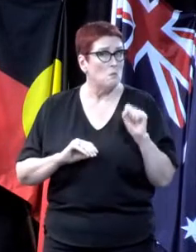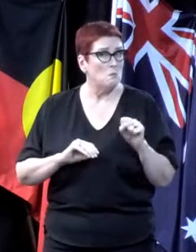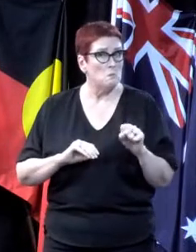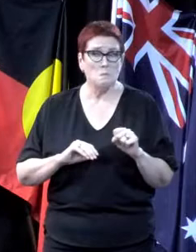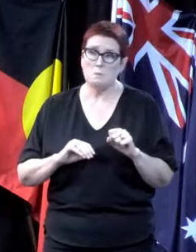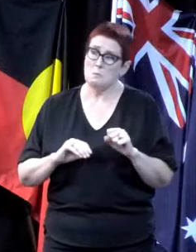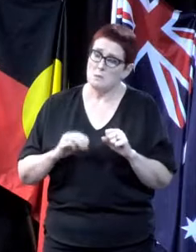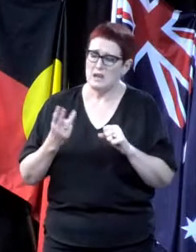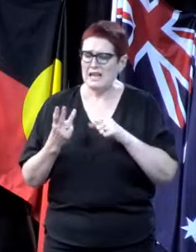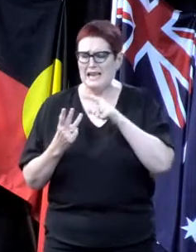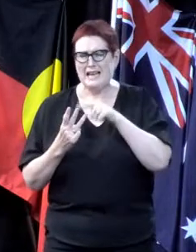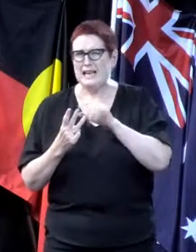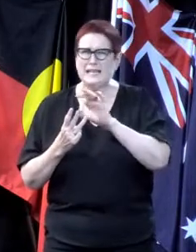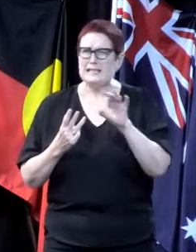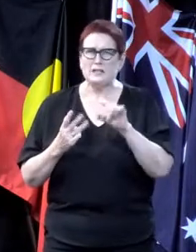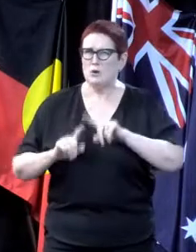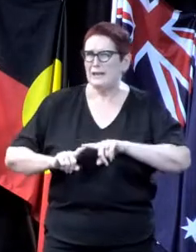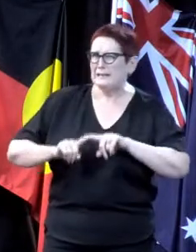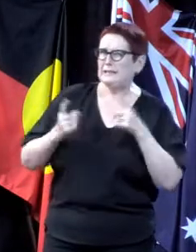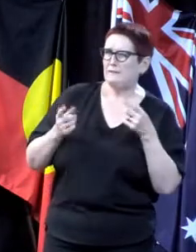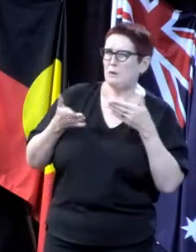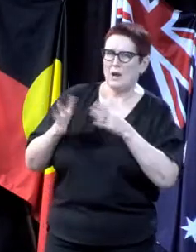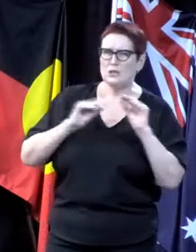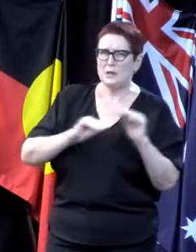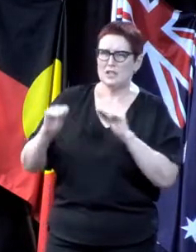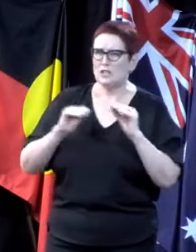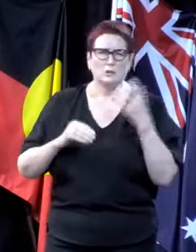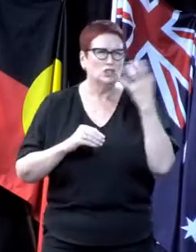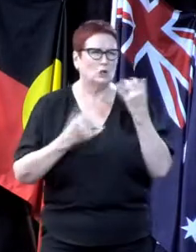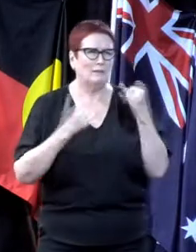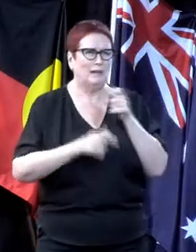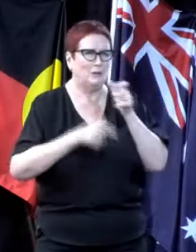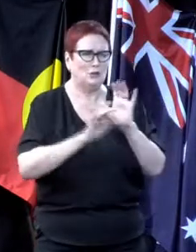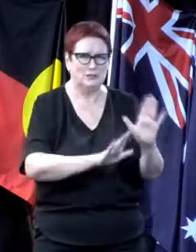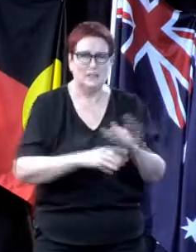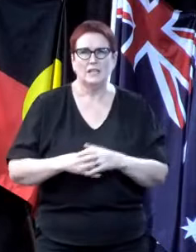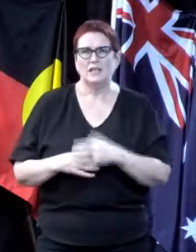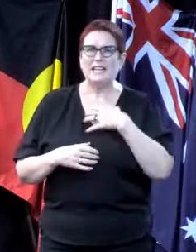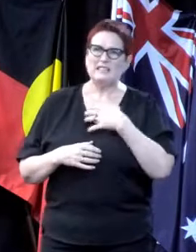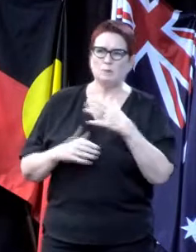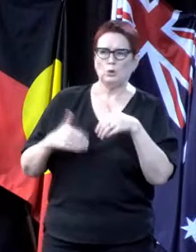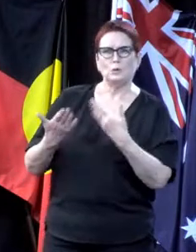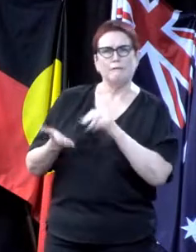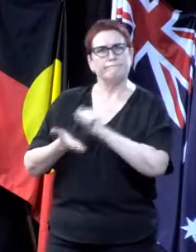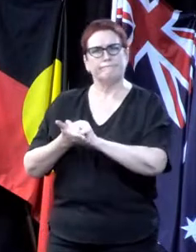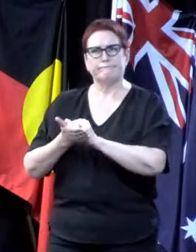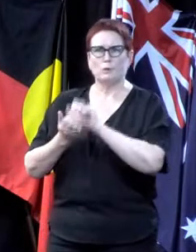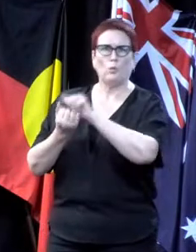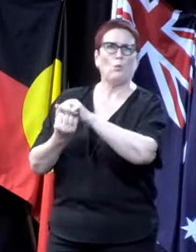It's not really an alternative means of education. It's more of a - I'm sorry, badly expressed, but - Yes, it's more of a qualification. Thank you.